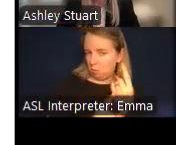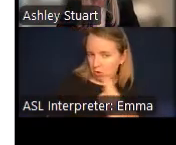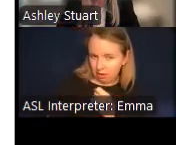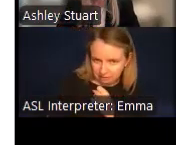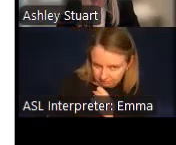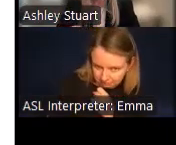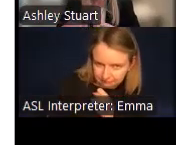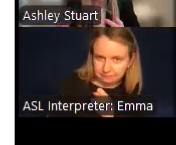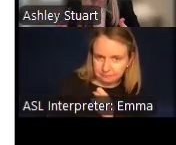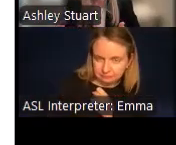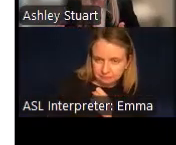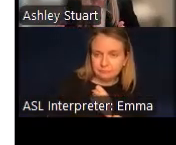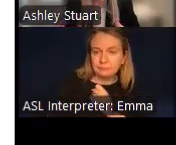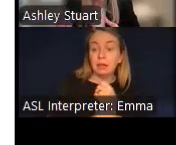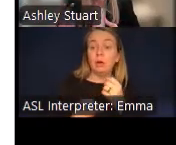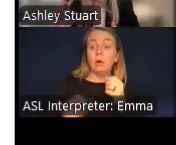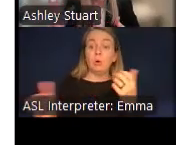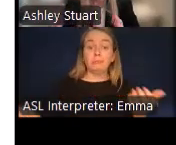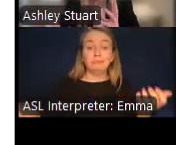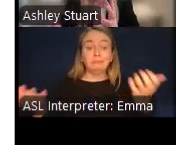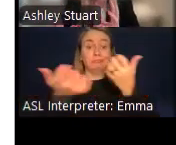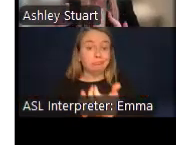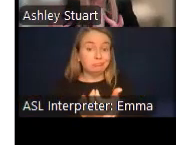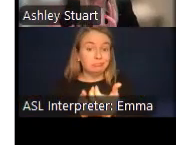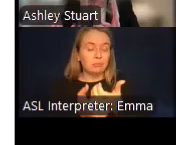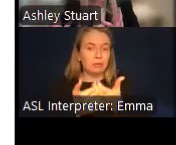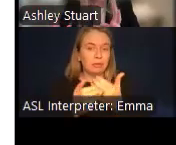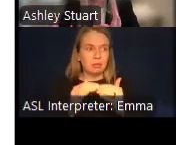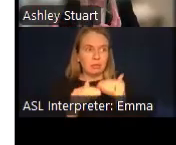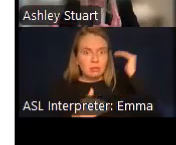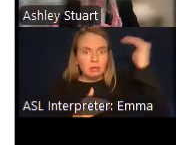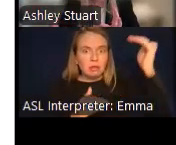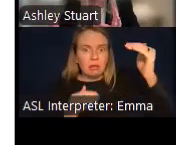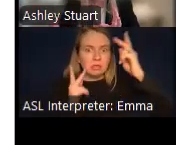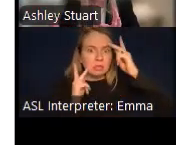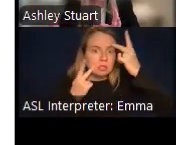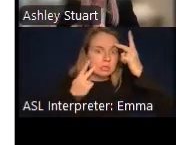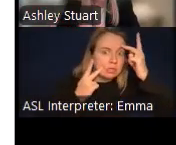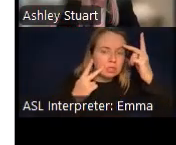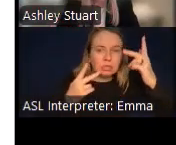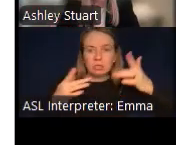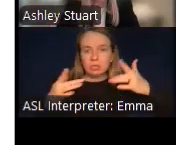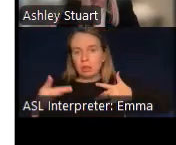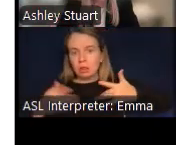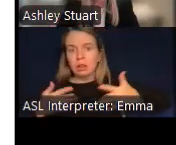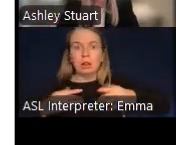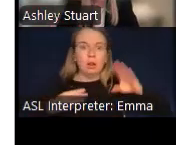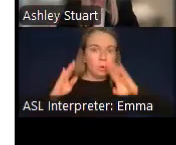it is accompanied by this excessive worry or distress upon the separation,